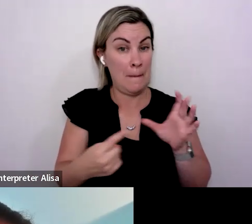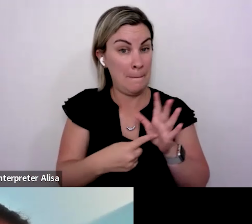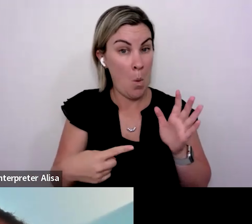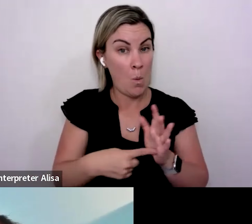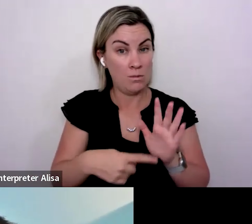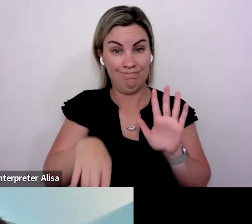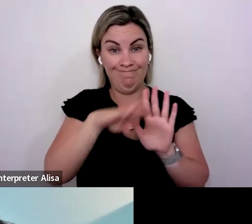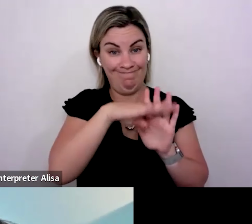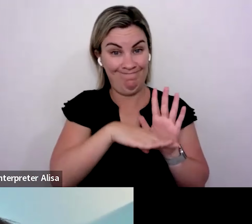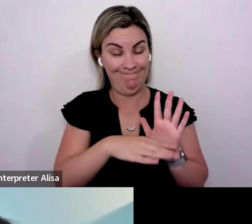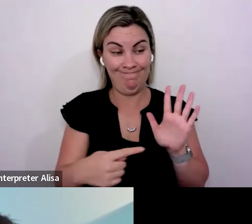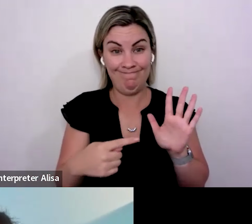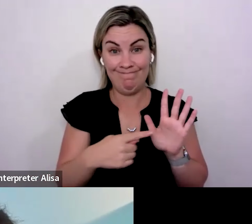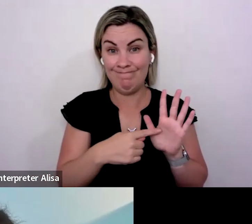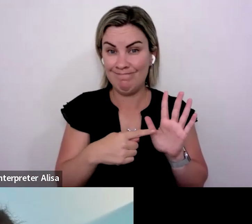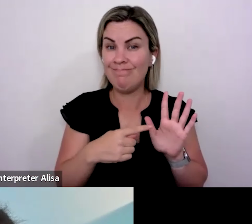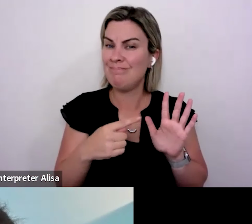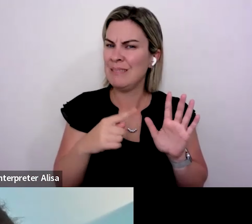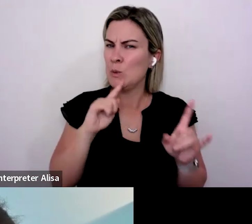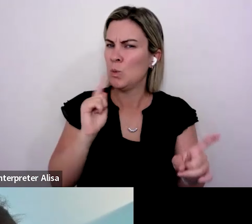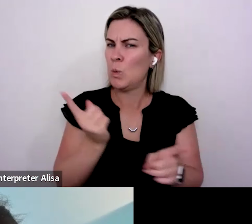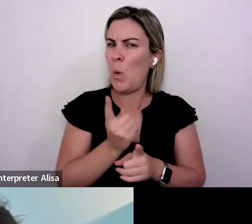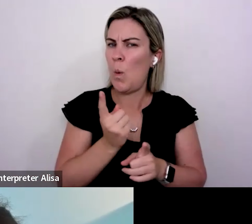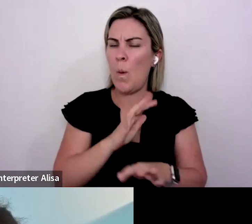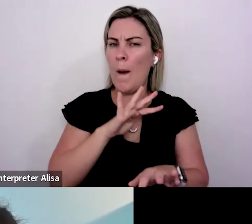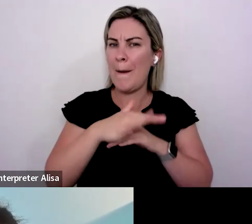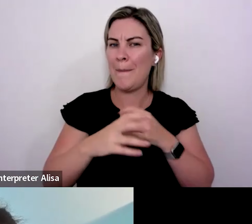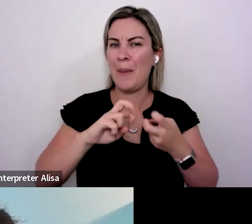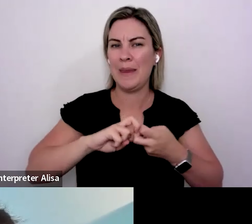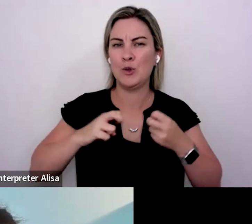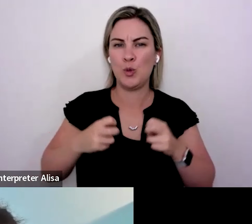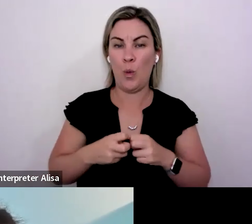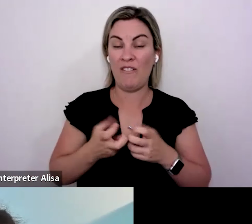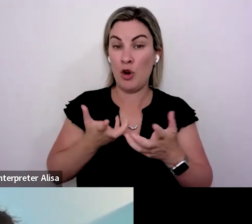the Protocols talk to that issue around consultation and consent.